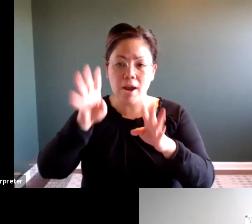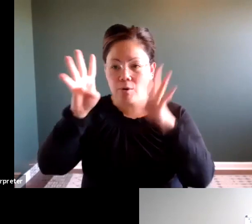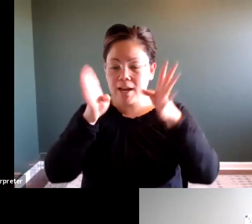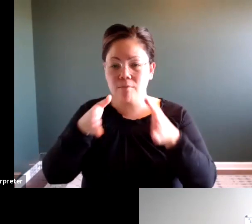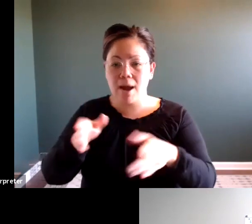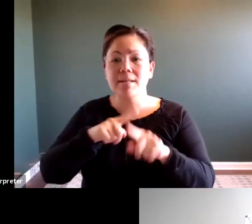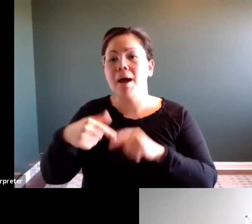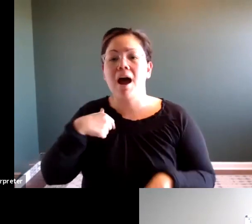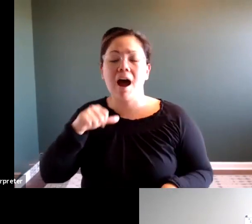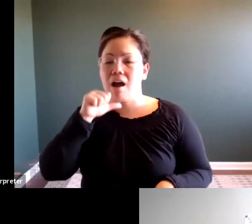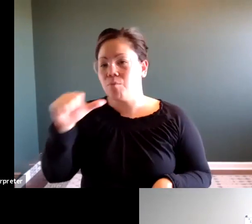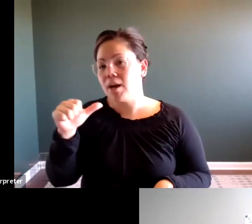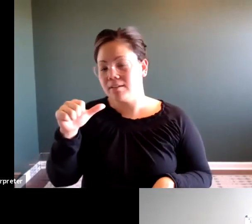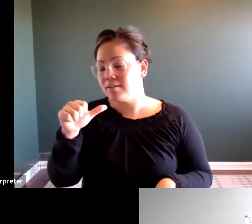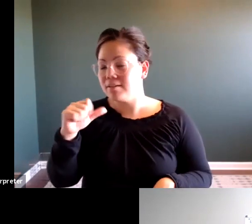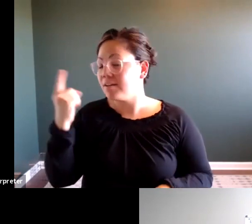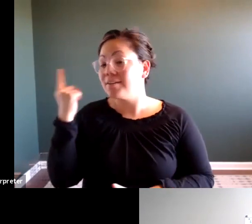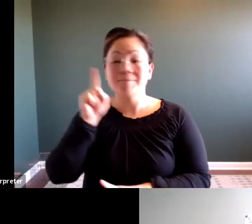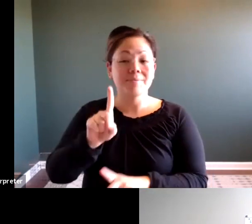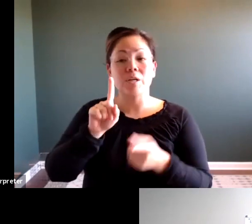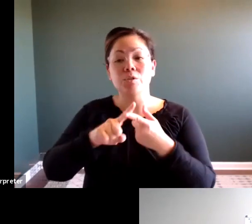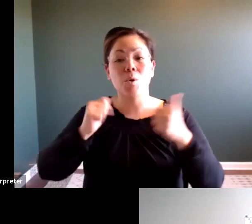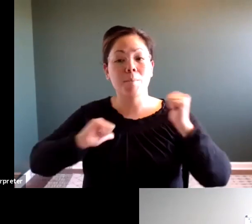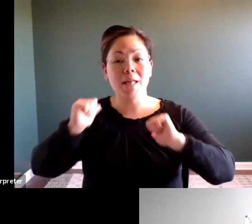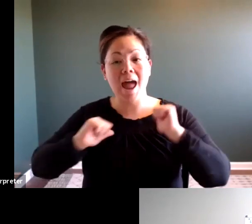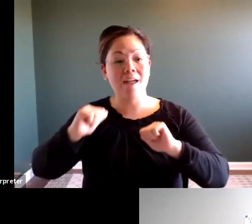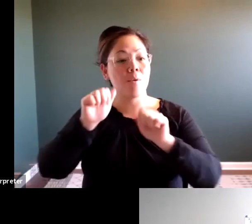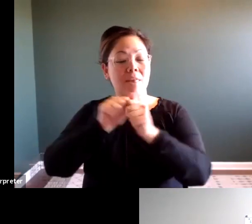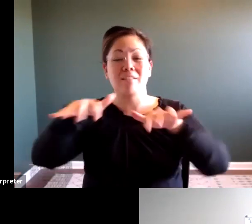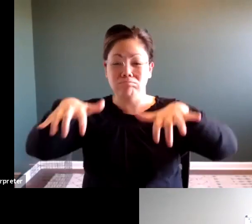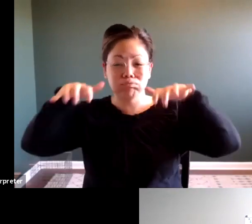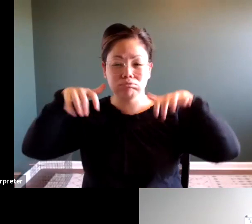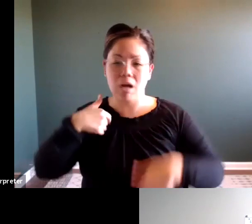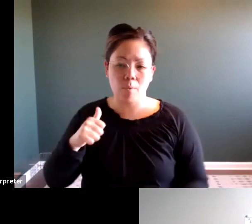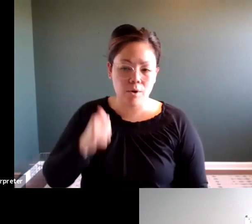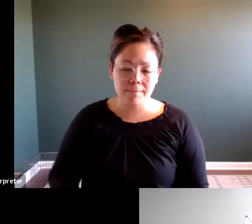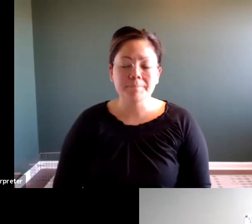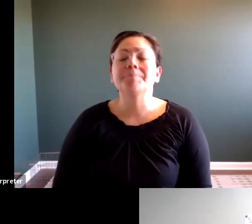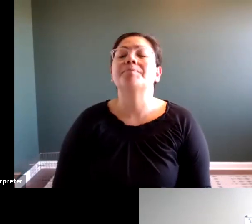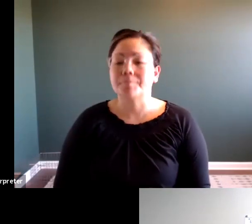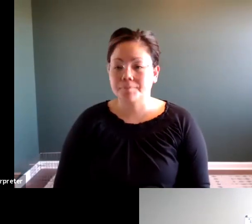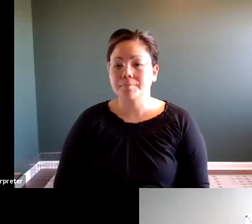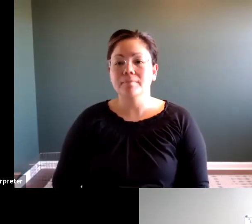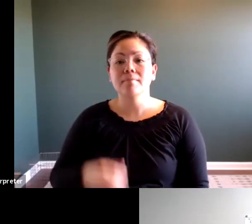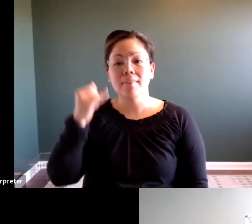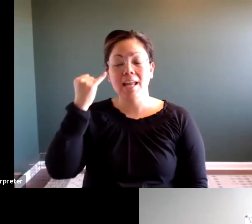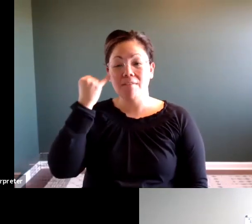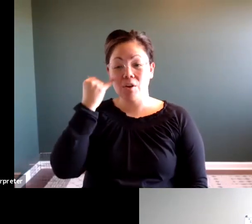what we would typically do of packing an auditorium for a school holiday performance. If you don't feel the newest following the state guidelines